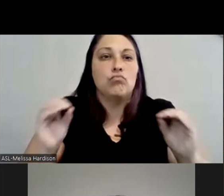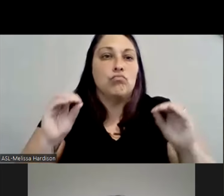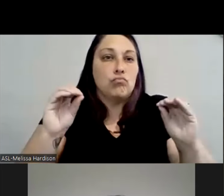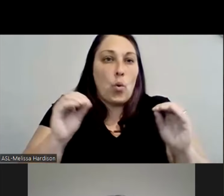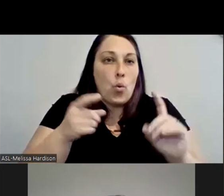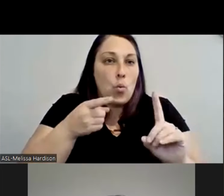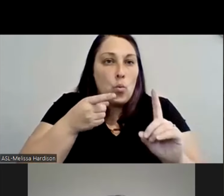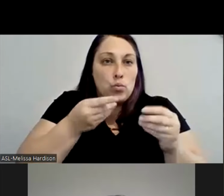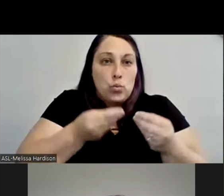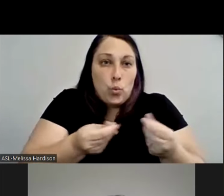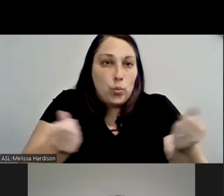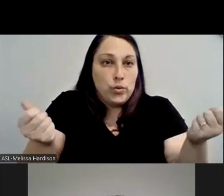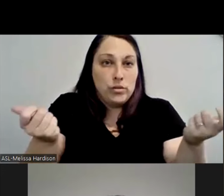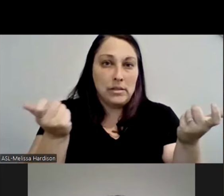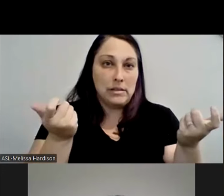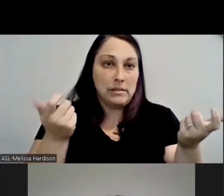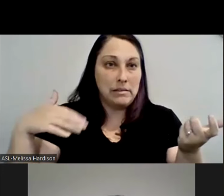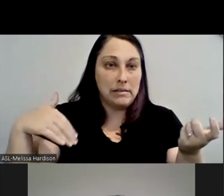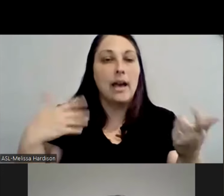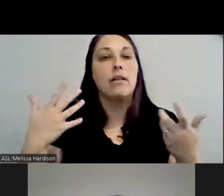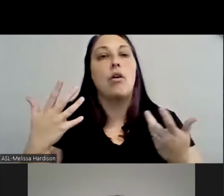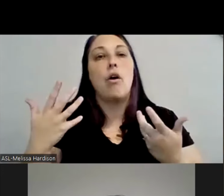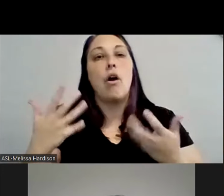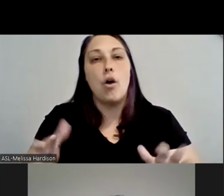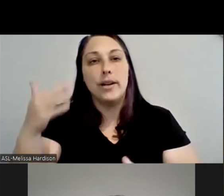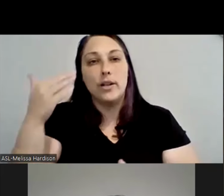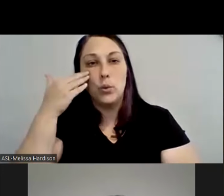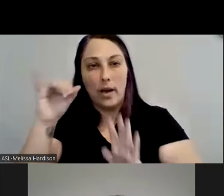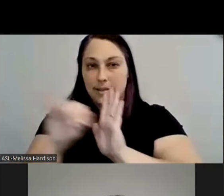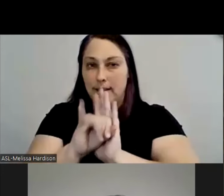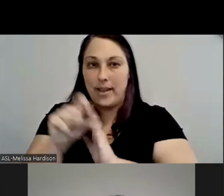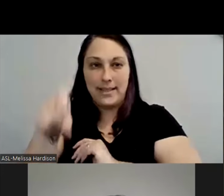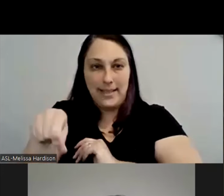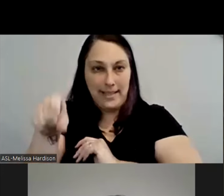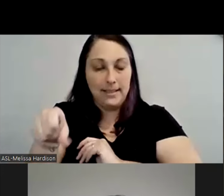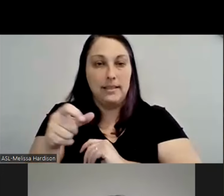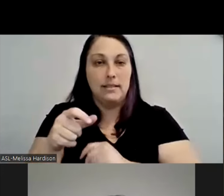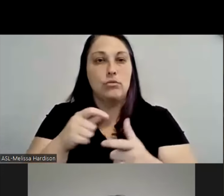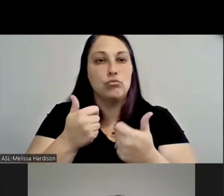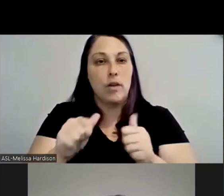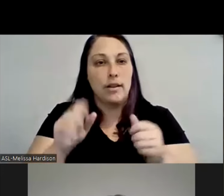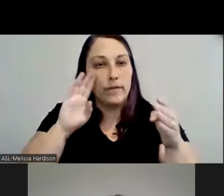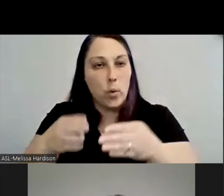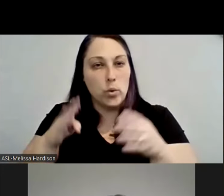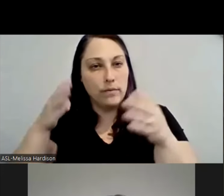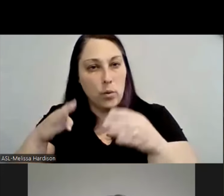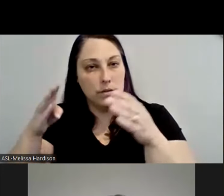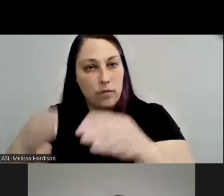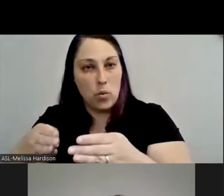resource Centre, and we are making it available to you, one of ACL's